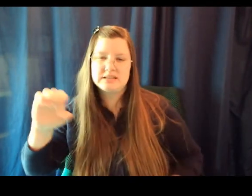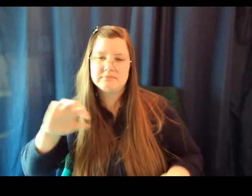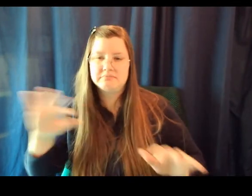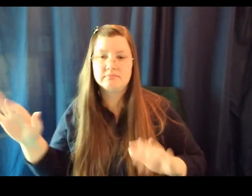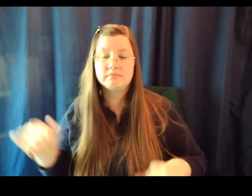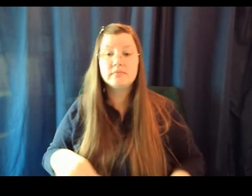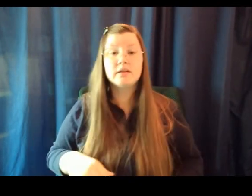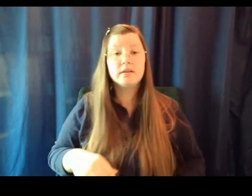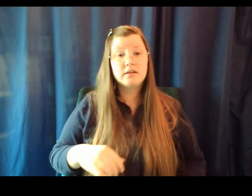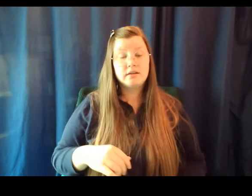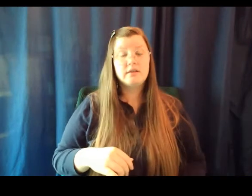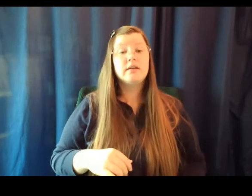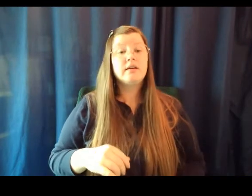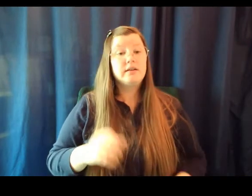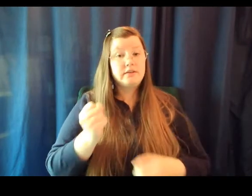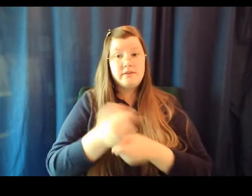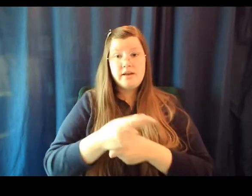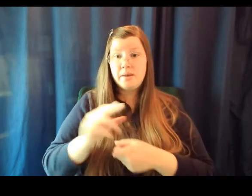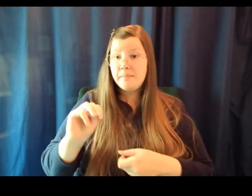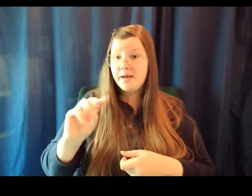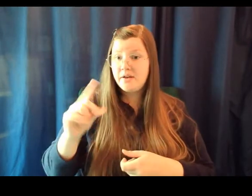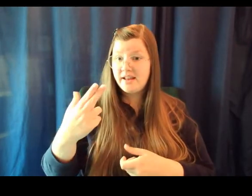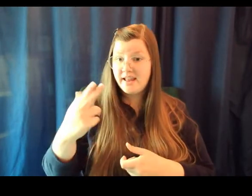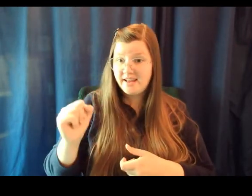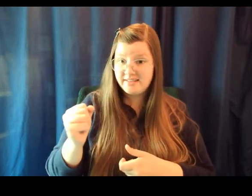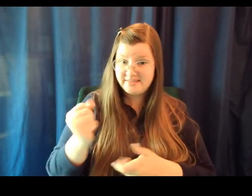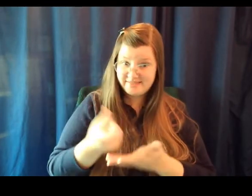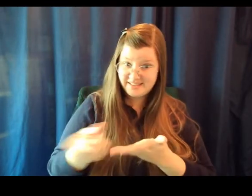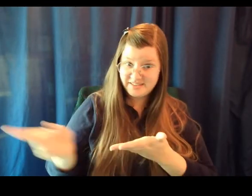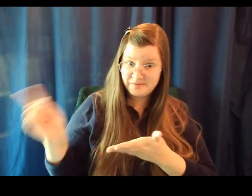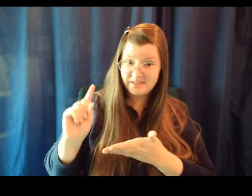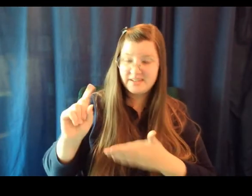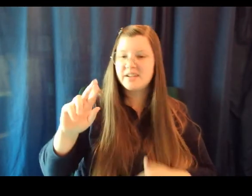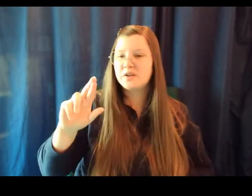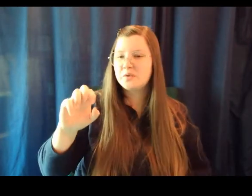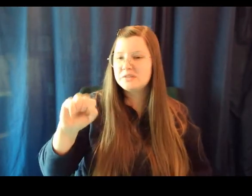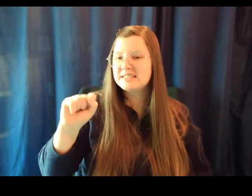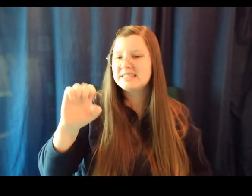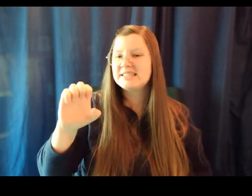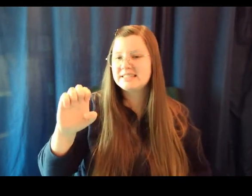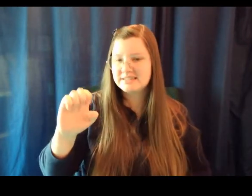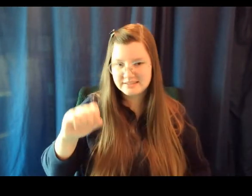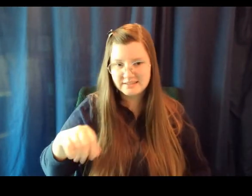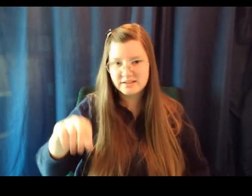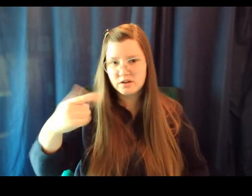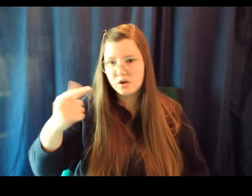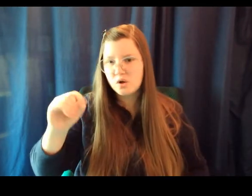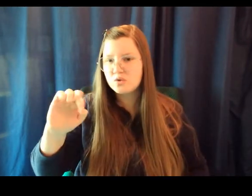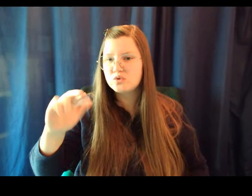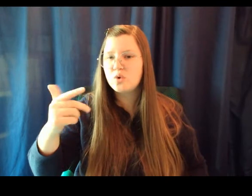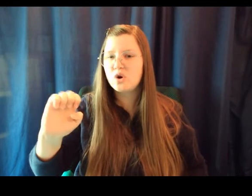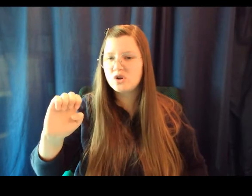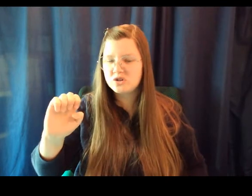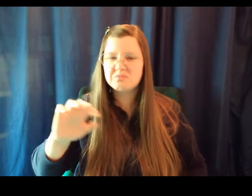EW was led by Reece LeCompte, George Quintans and Alex Rapelje who all pinned their opponents.